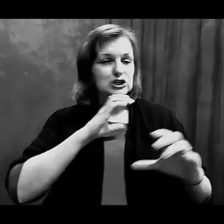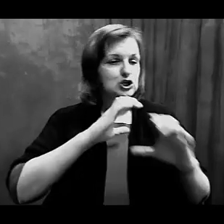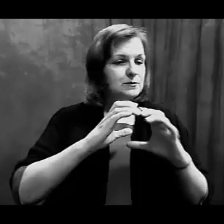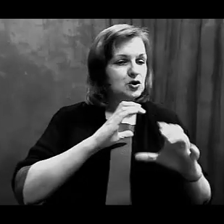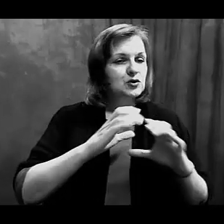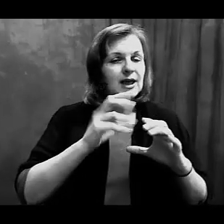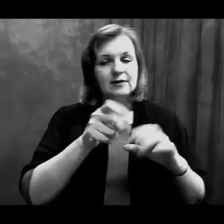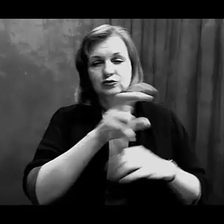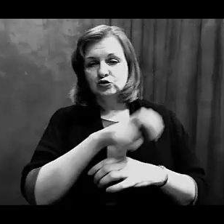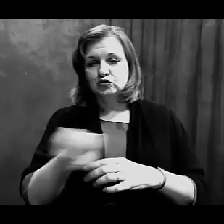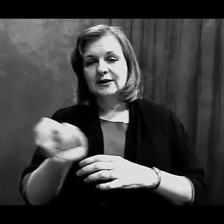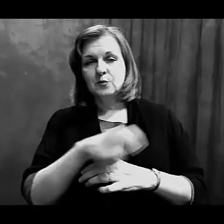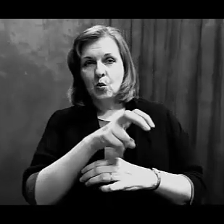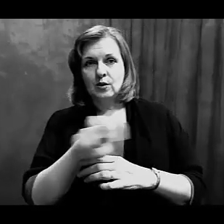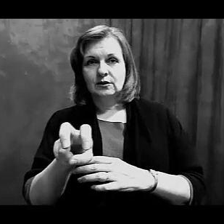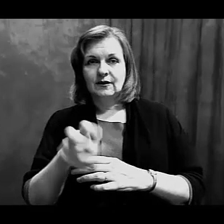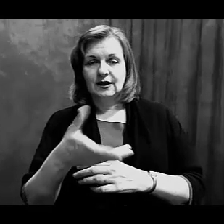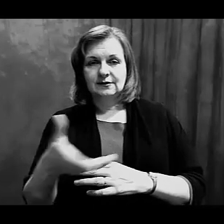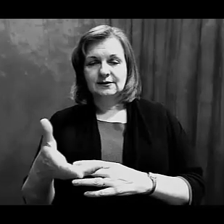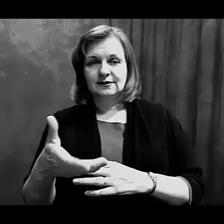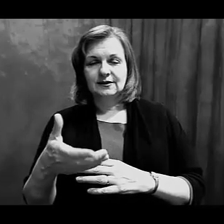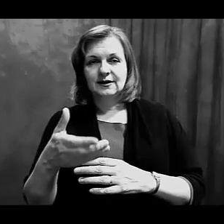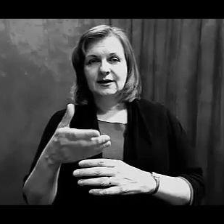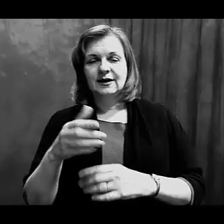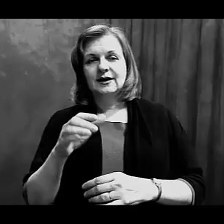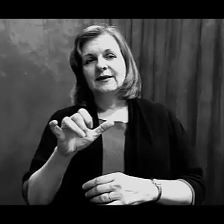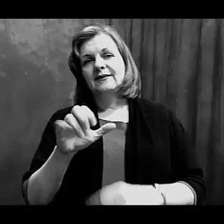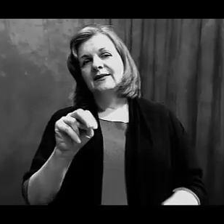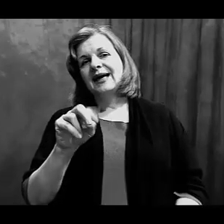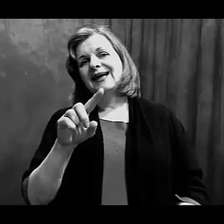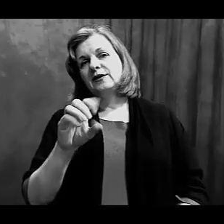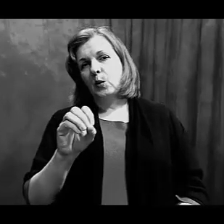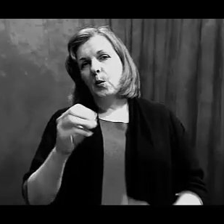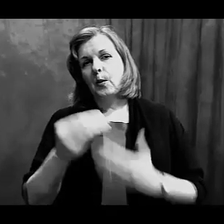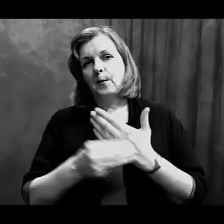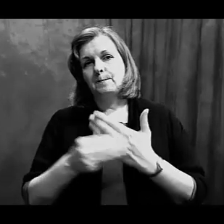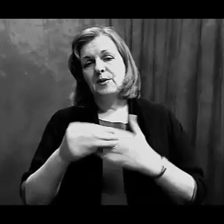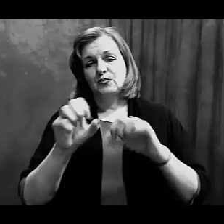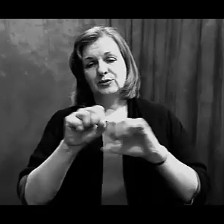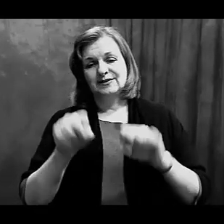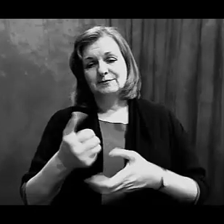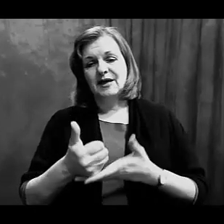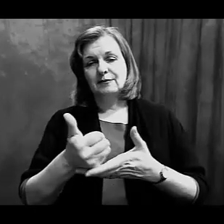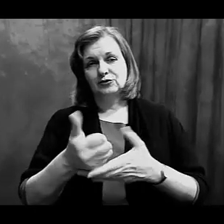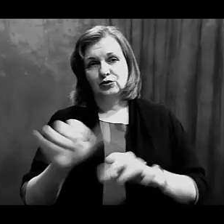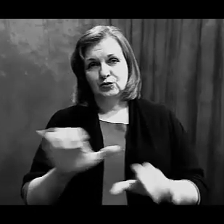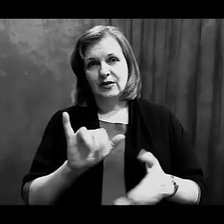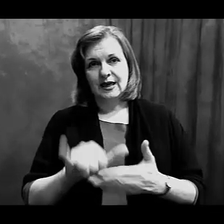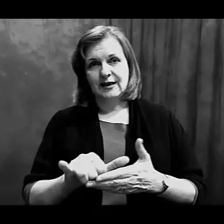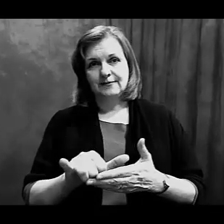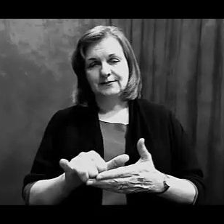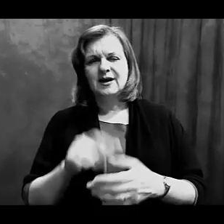and transport things between themselves the endomembrane system allows them to do that